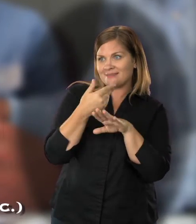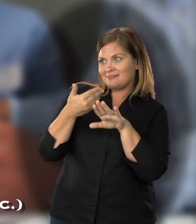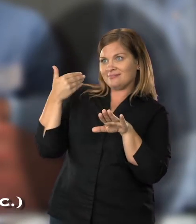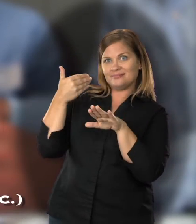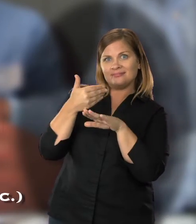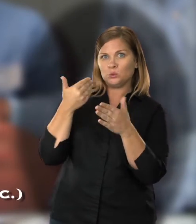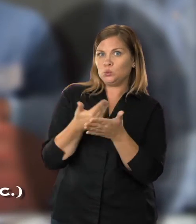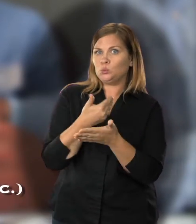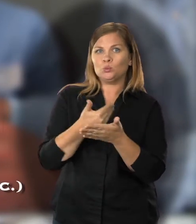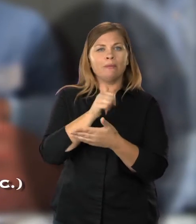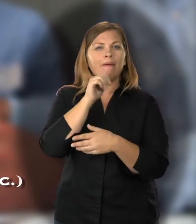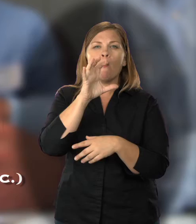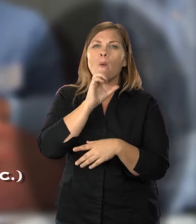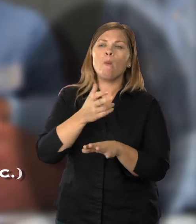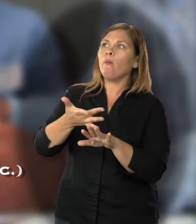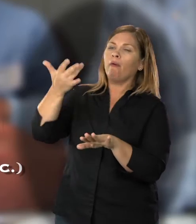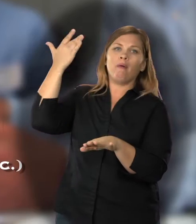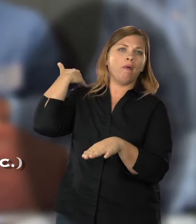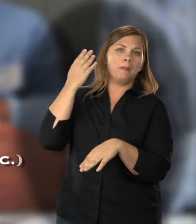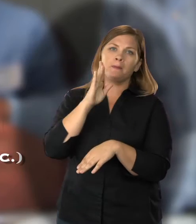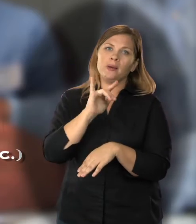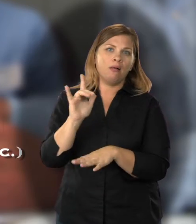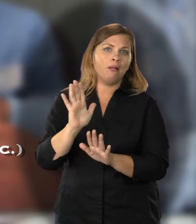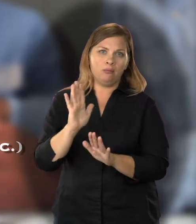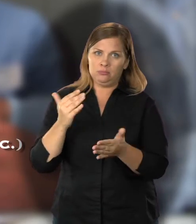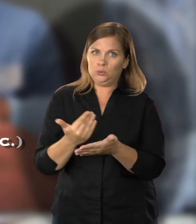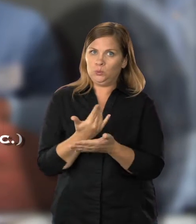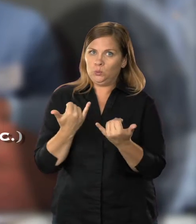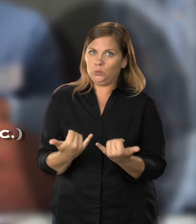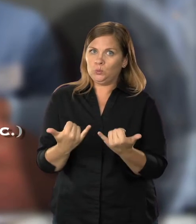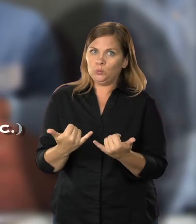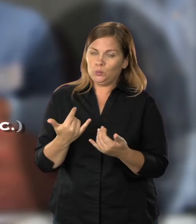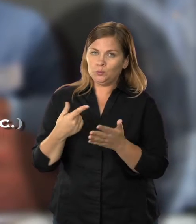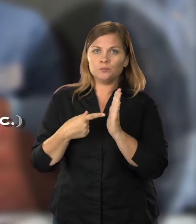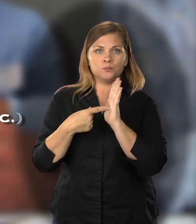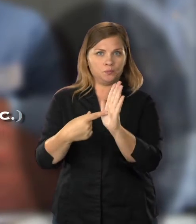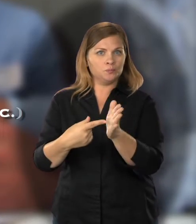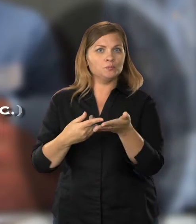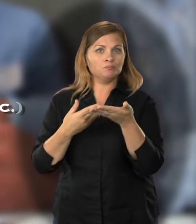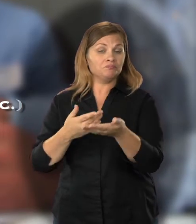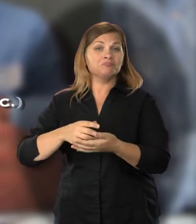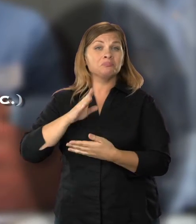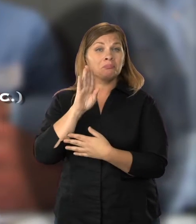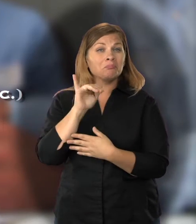phone (landline, cell, VOIP, etc.),